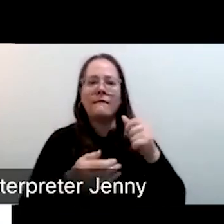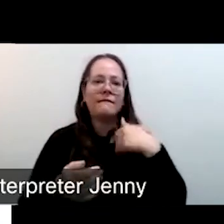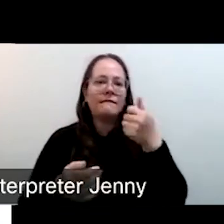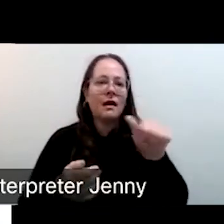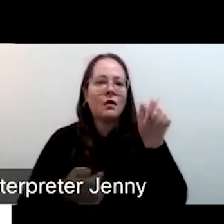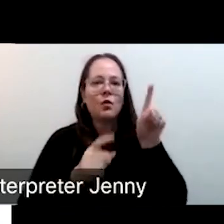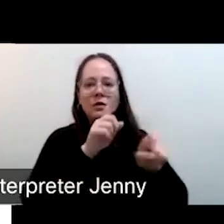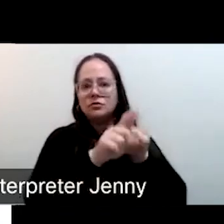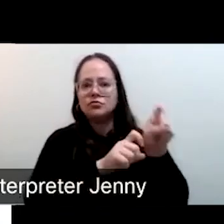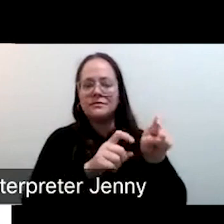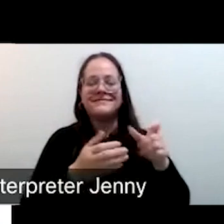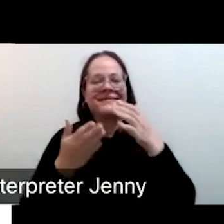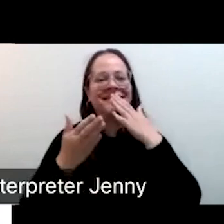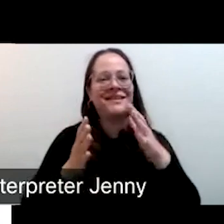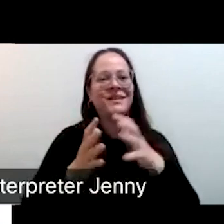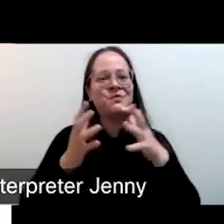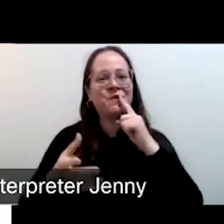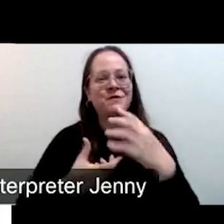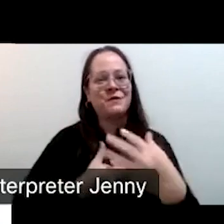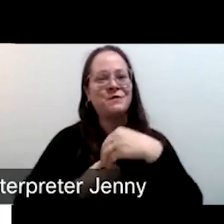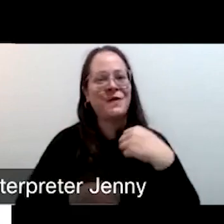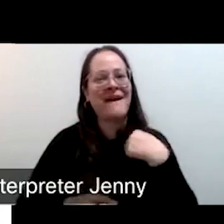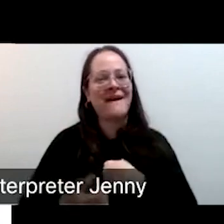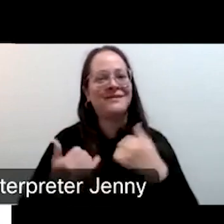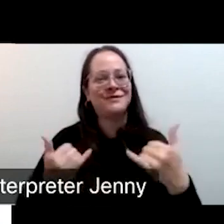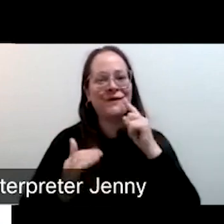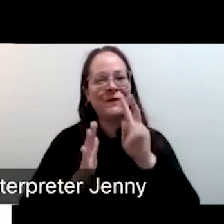Thank you so much for joining us for this video presentation.